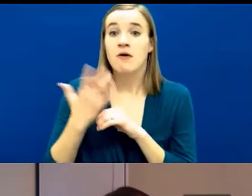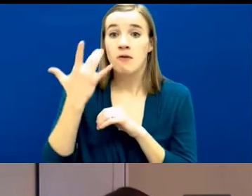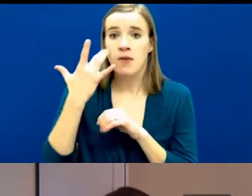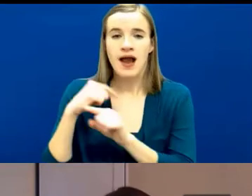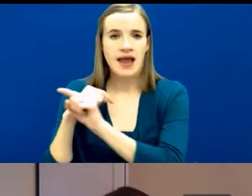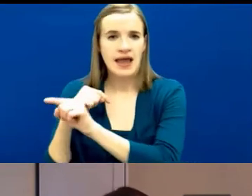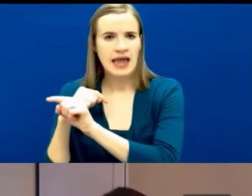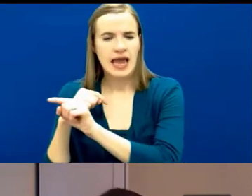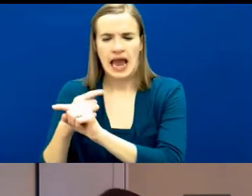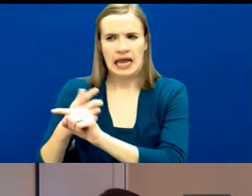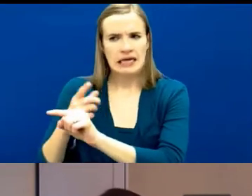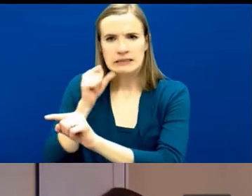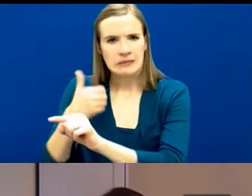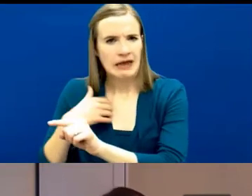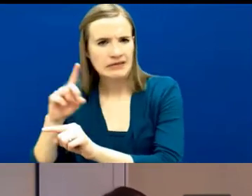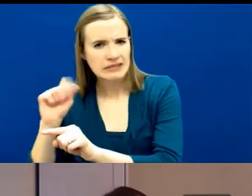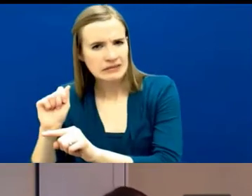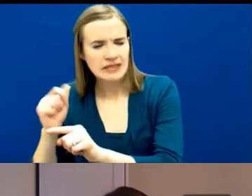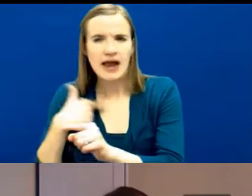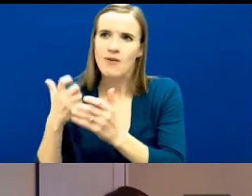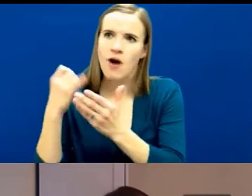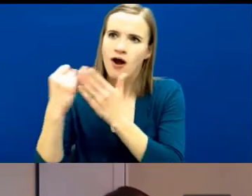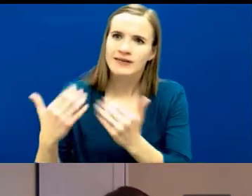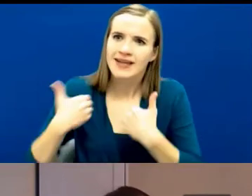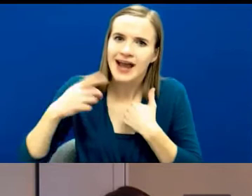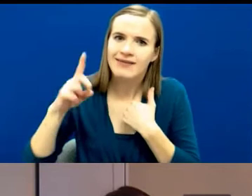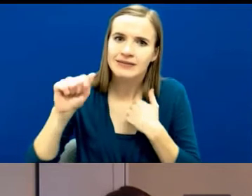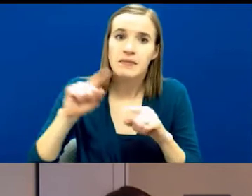sensibilities were what they wanted. And after the book came out as Nabi and I